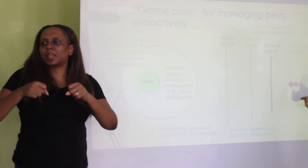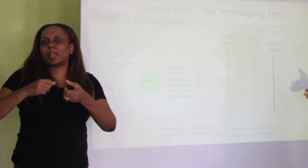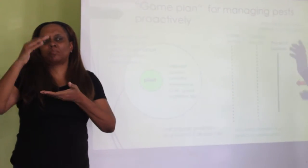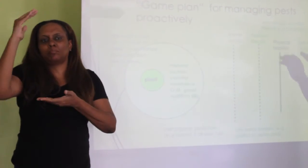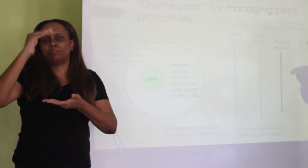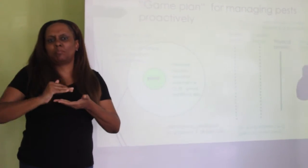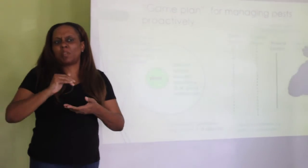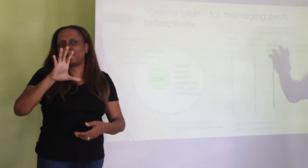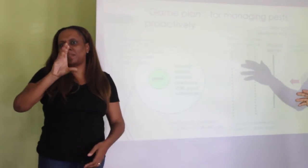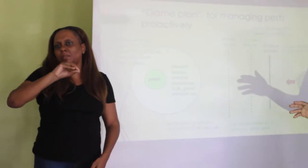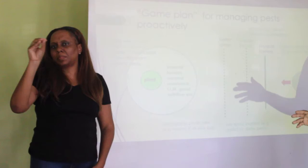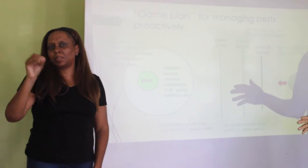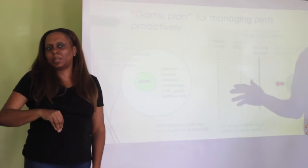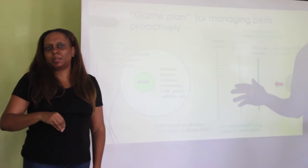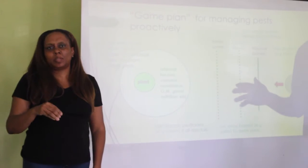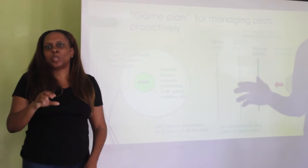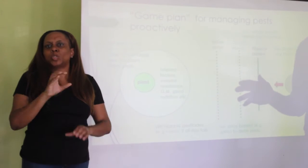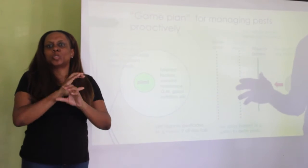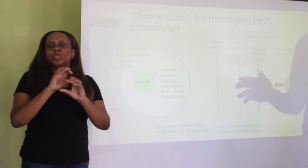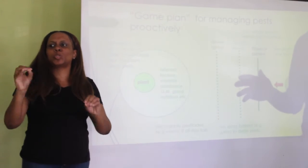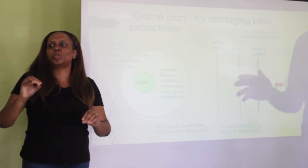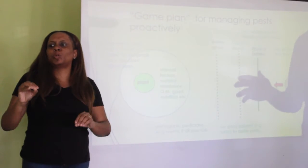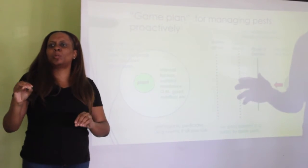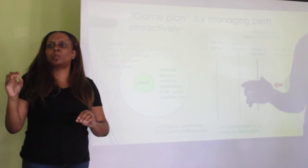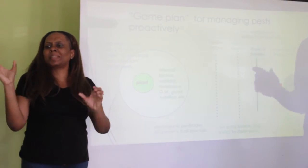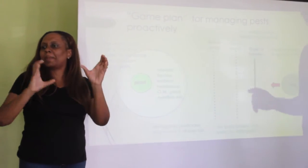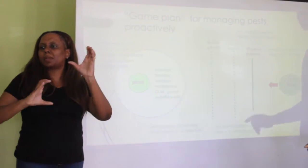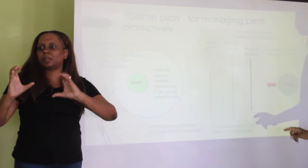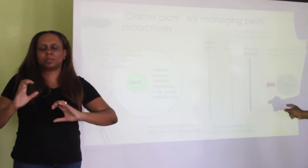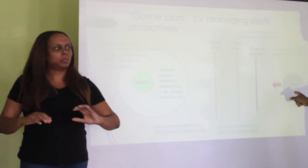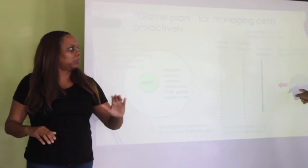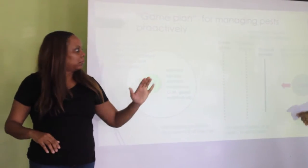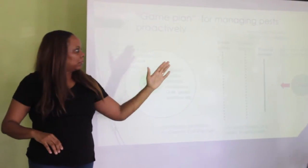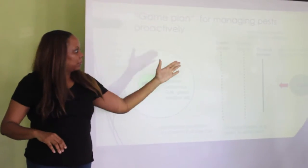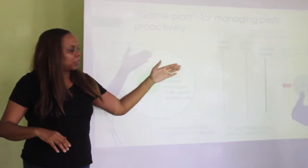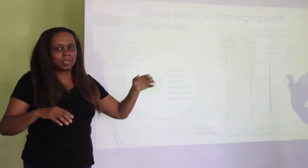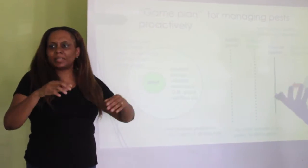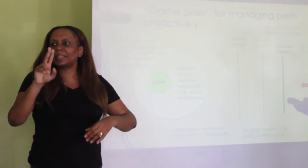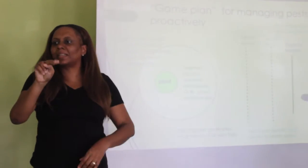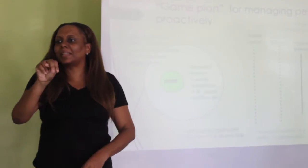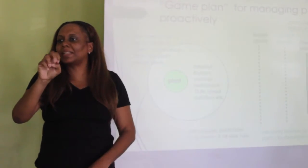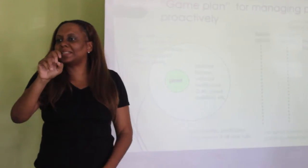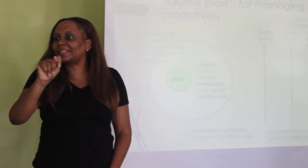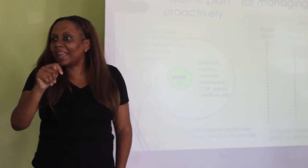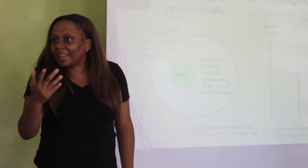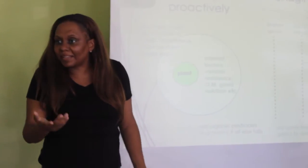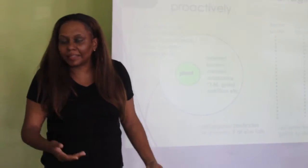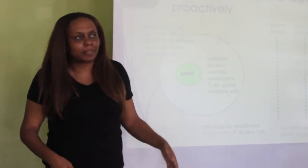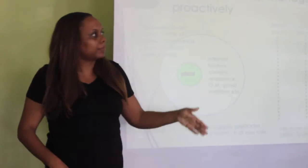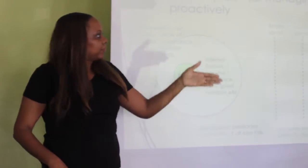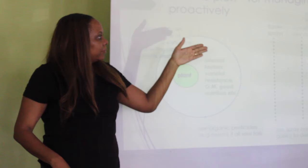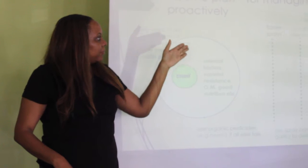i haven't used any spray at all now my question and it doesn't make it quick what is a pest